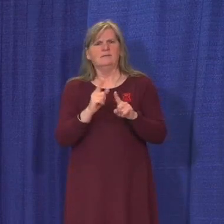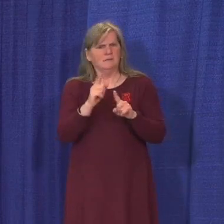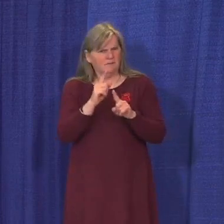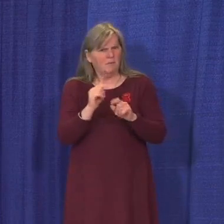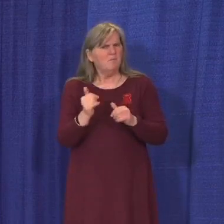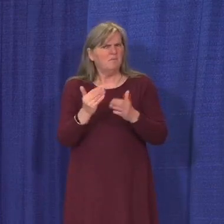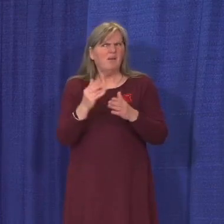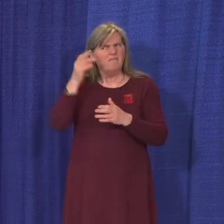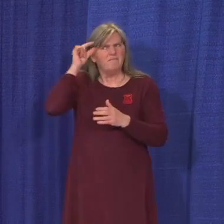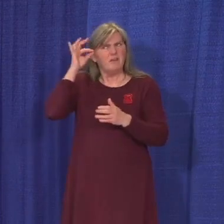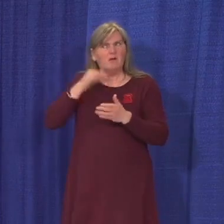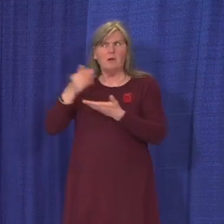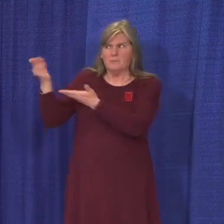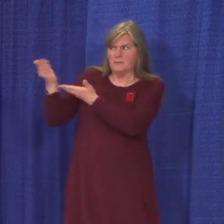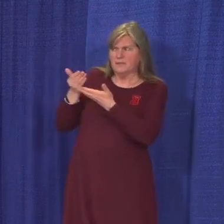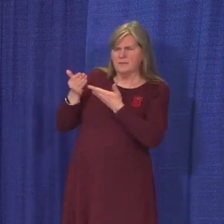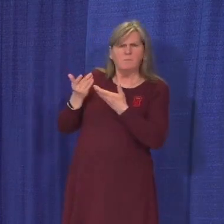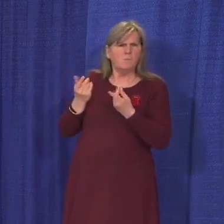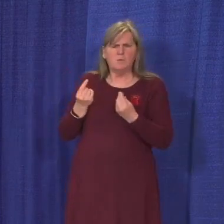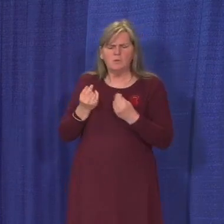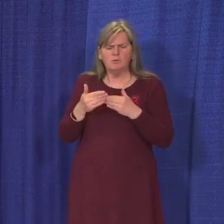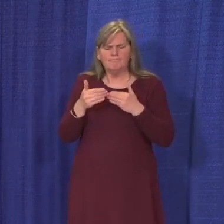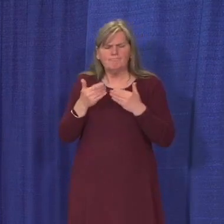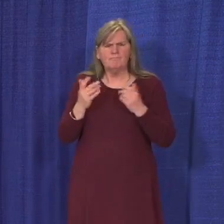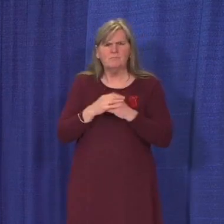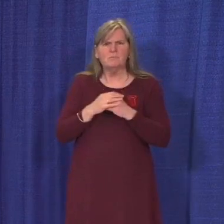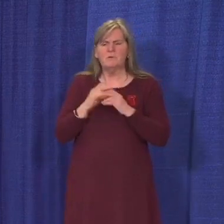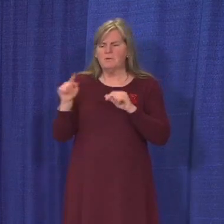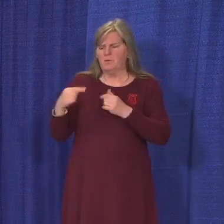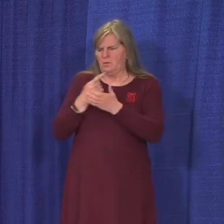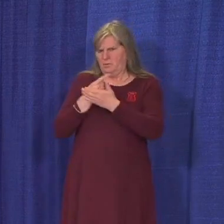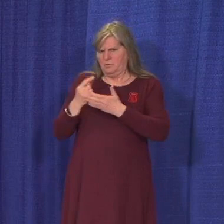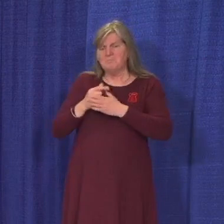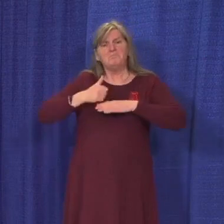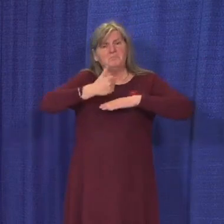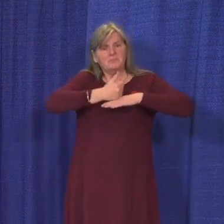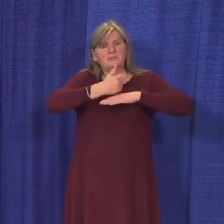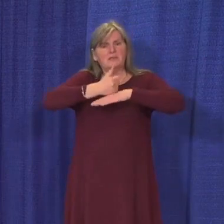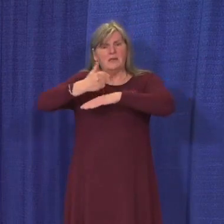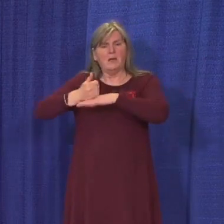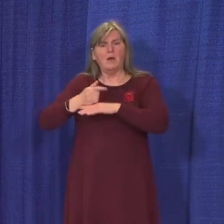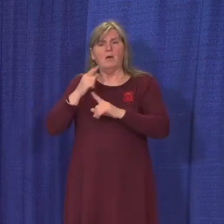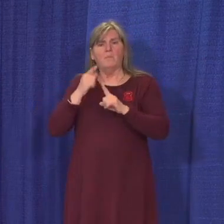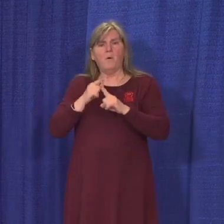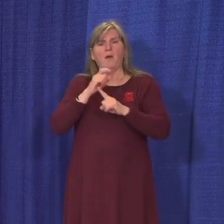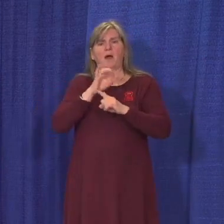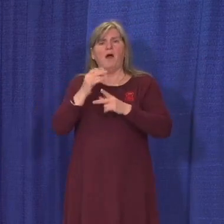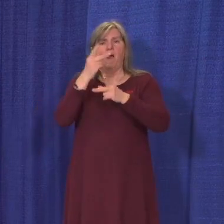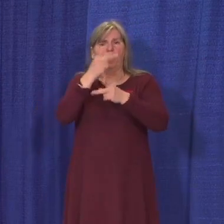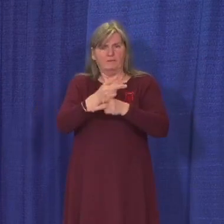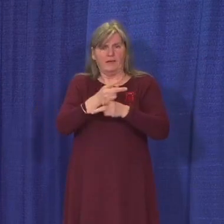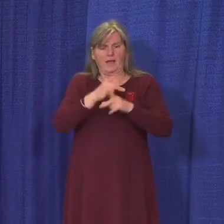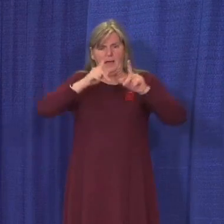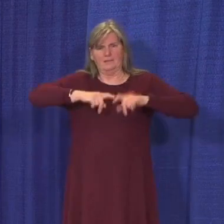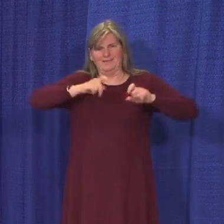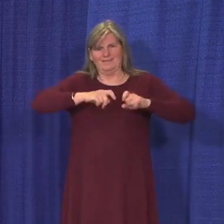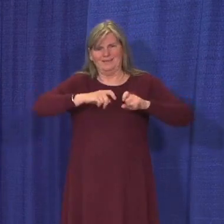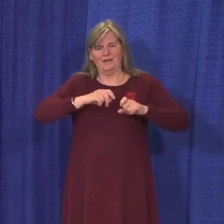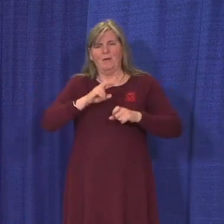covid19enforcement@gov.yk.ca. Doctor Hanley and I have been asked numerous times how Yukon